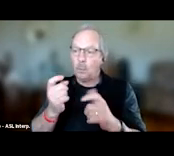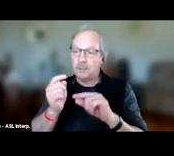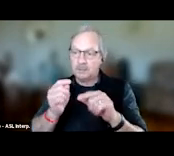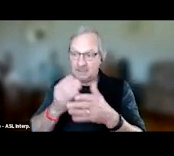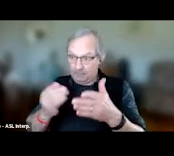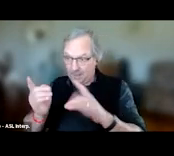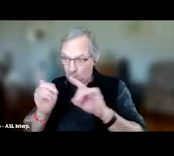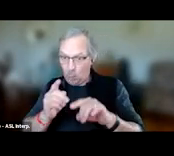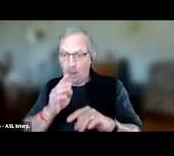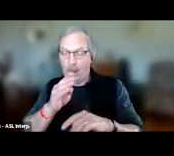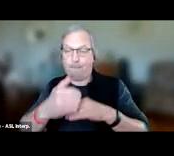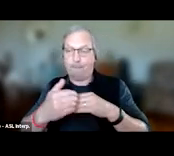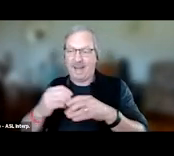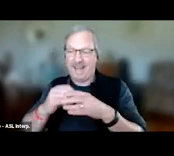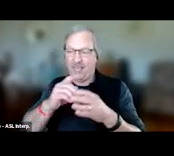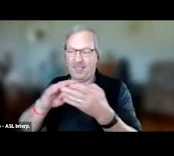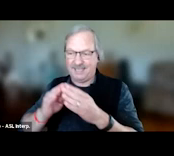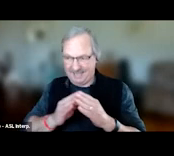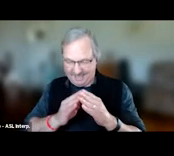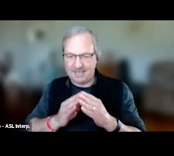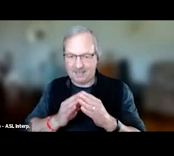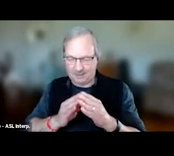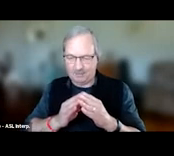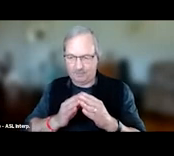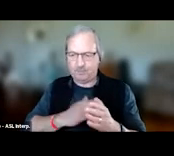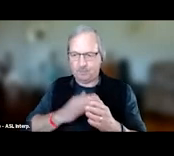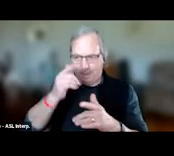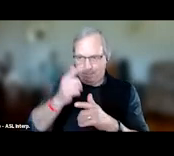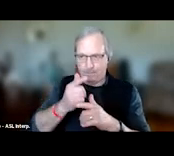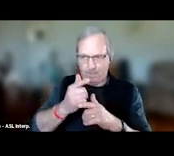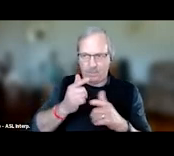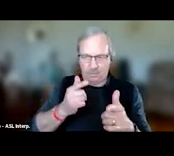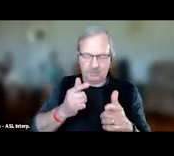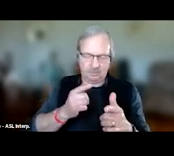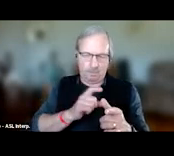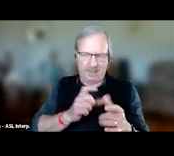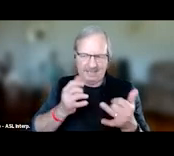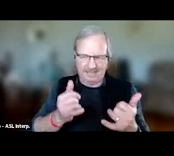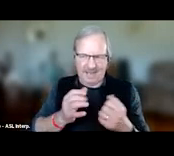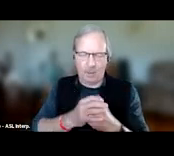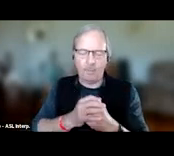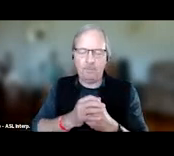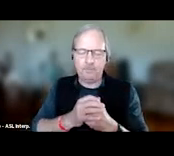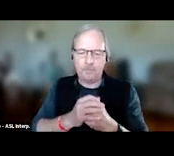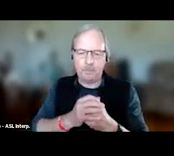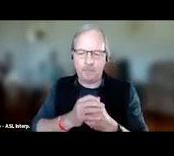And not only did they help him, they helped me. My brother, he's deceased now, but he just go over into the city .